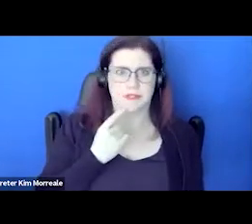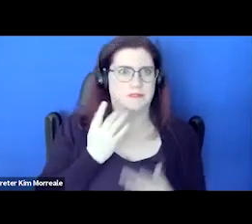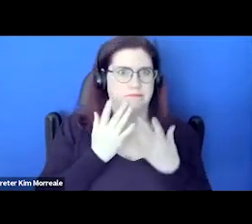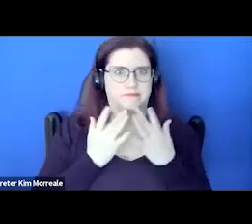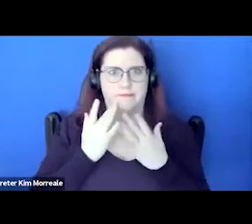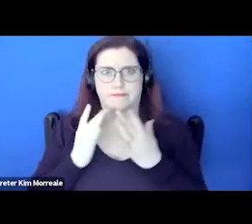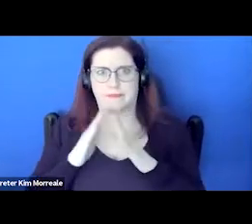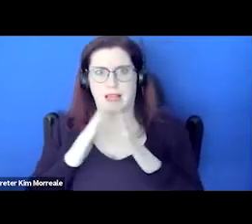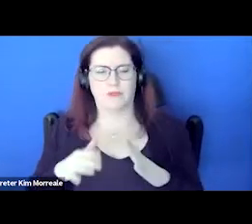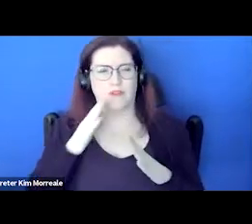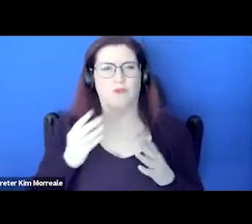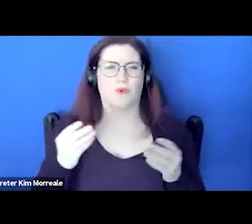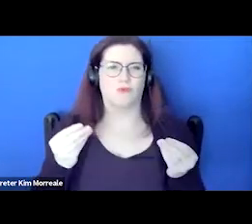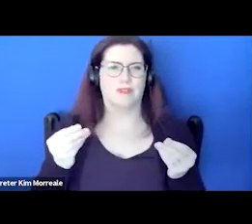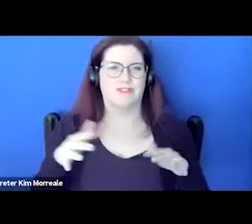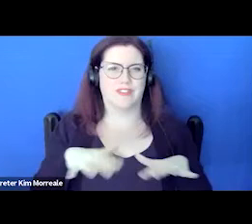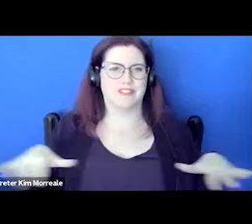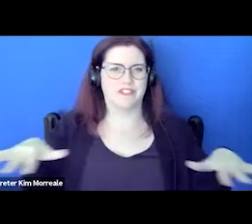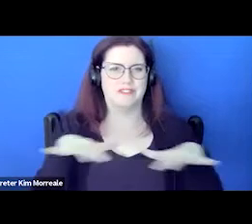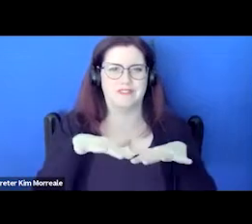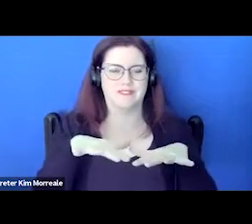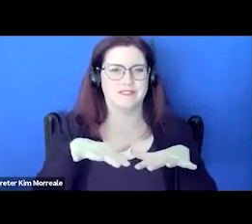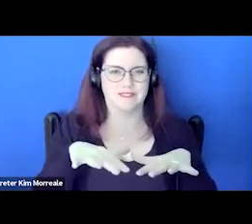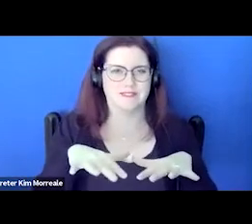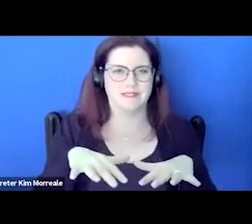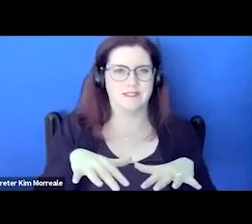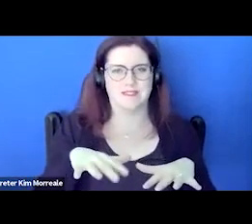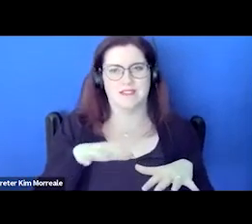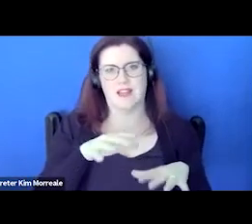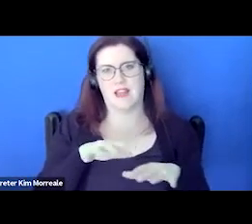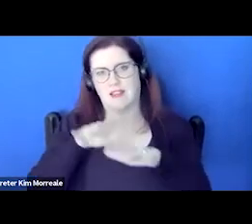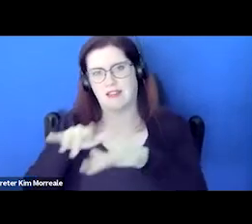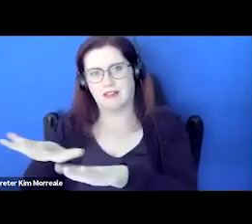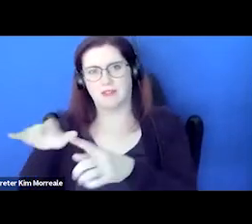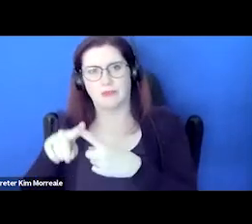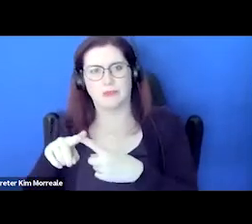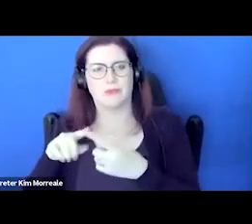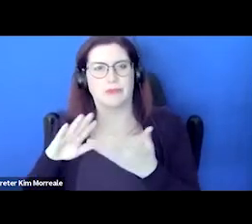on reservation lands and into urban areas. Next slide.